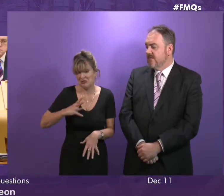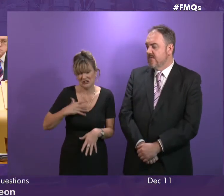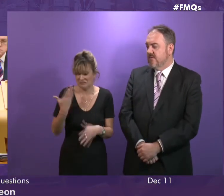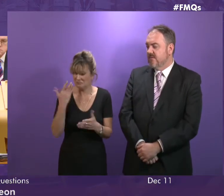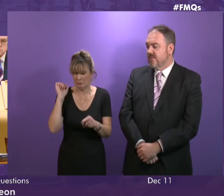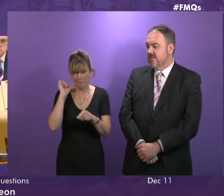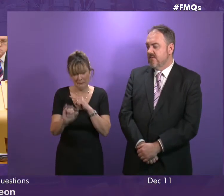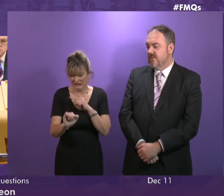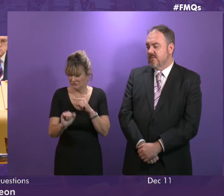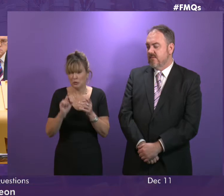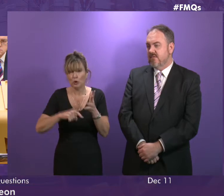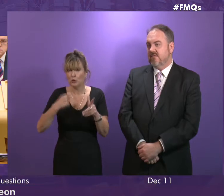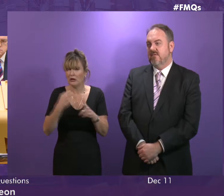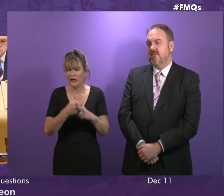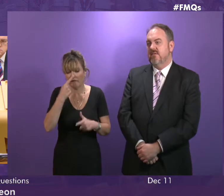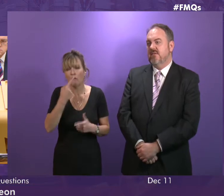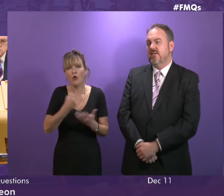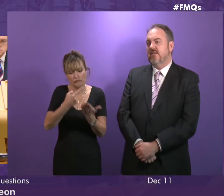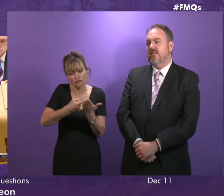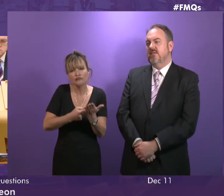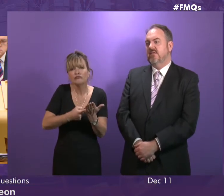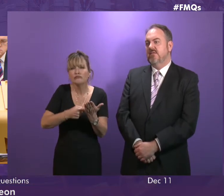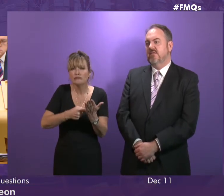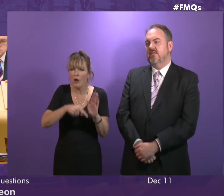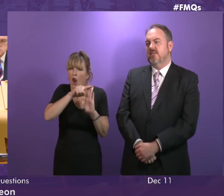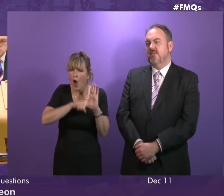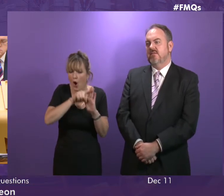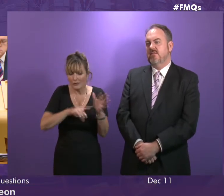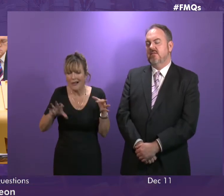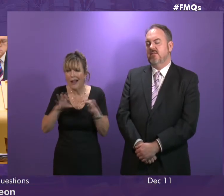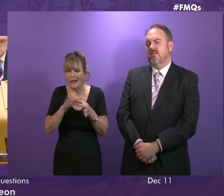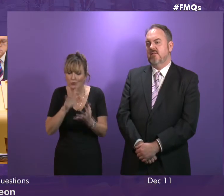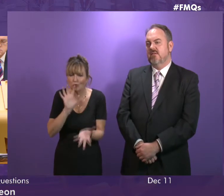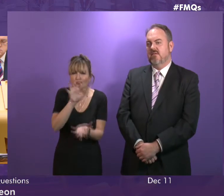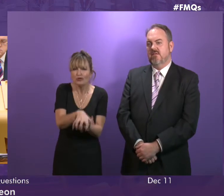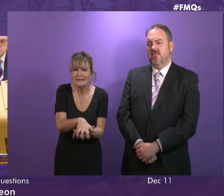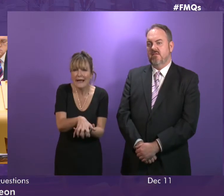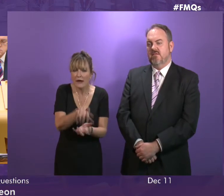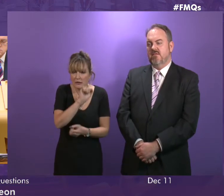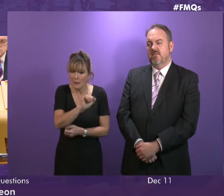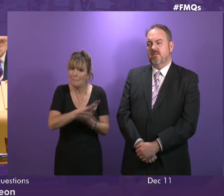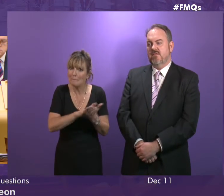We have by far the strongest laws on snaring in the UK. They require that snare operators